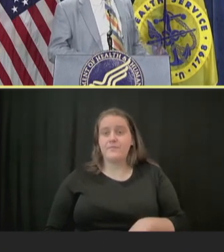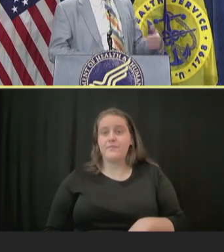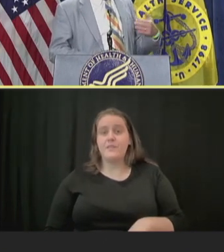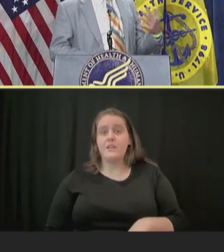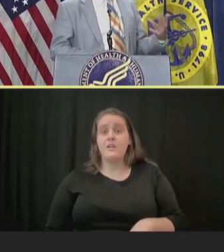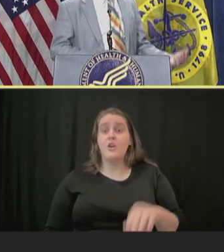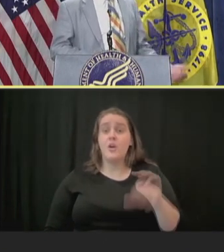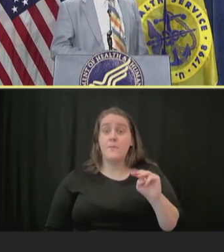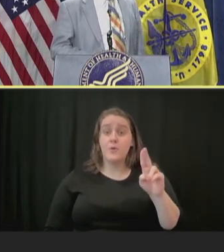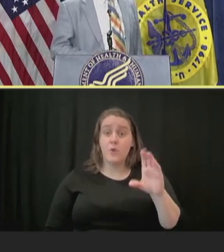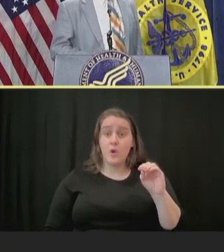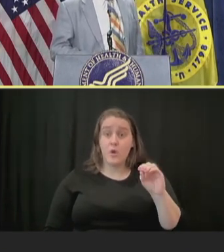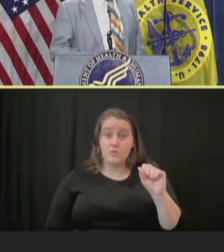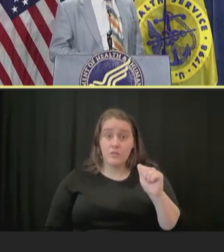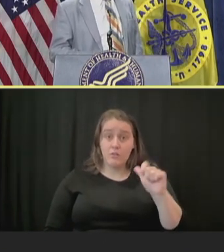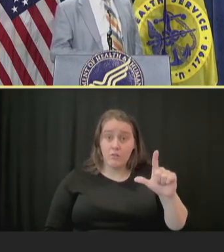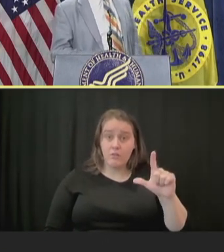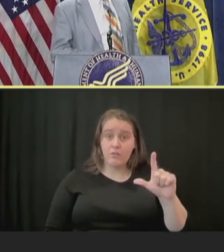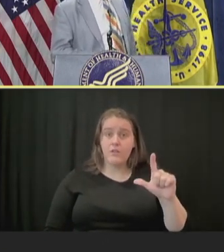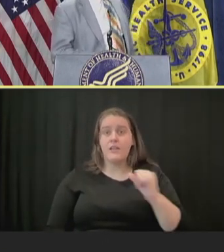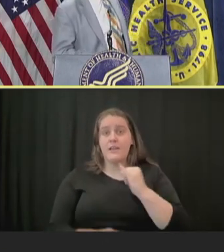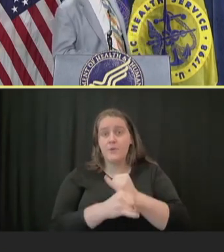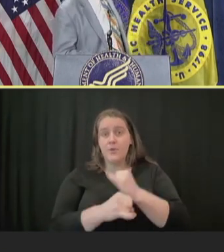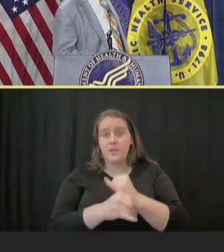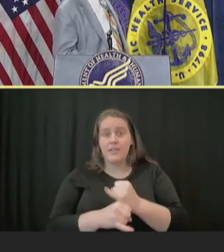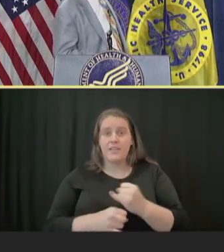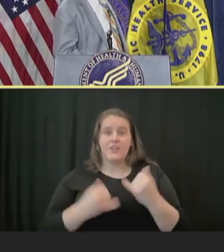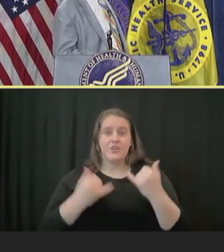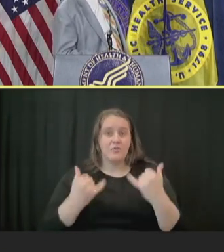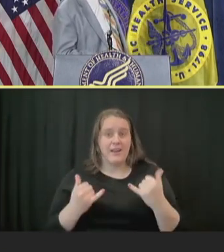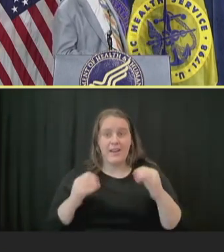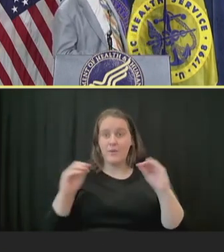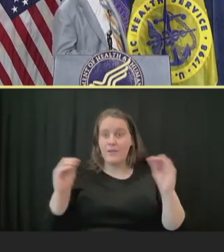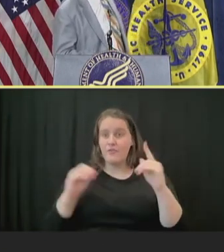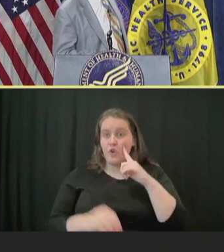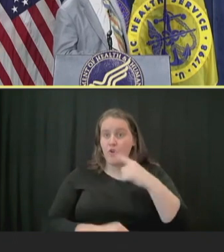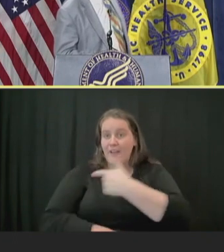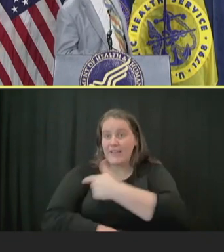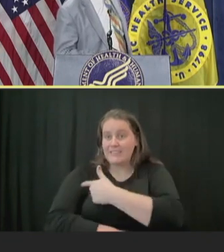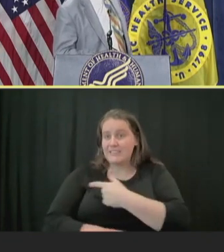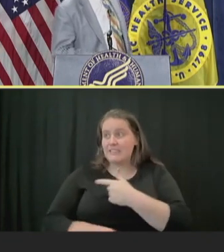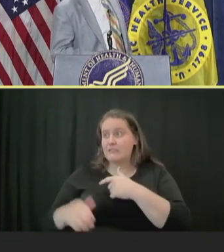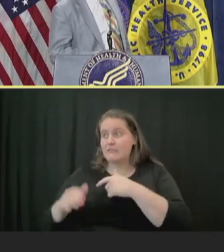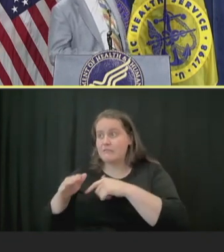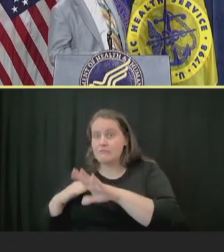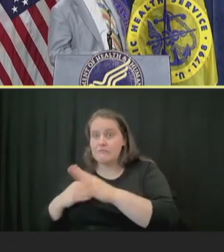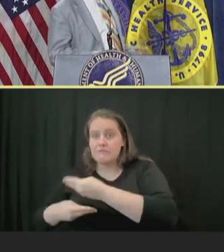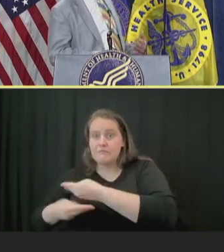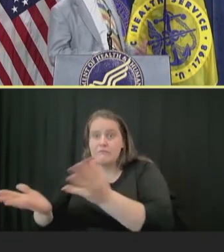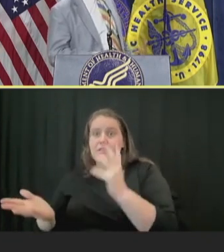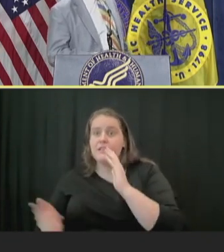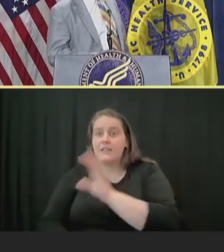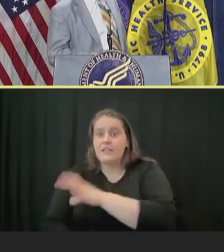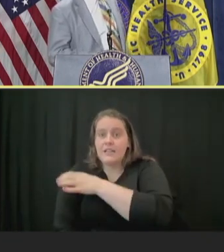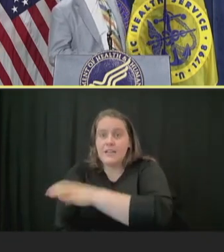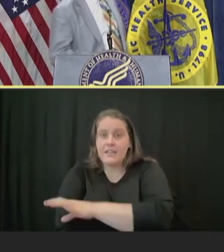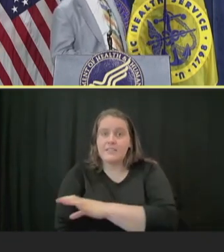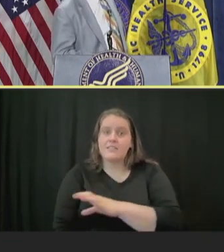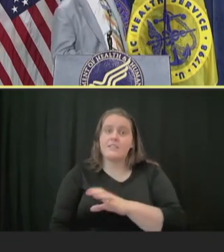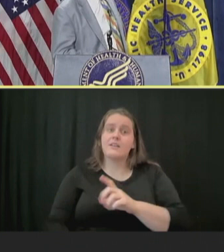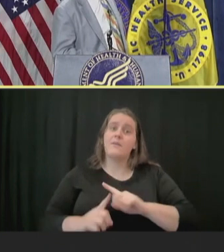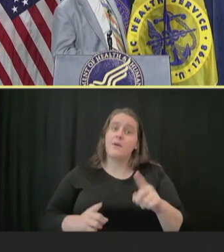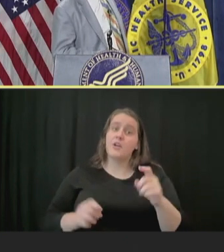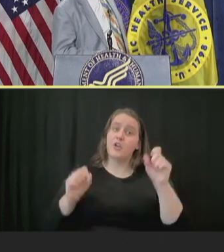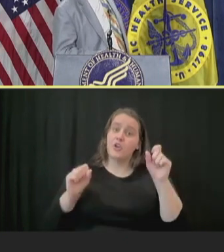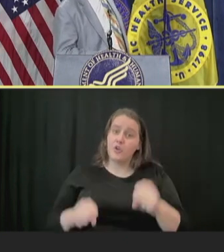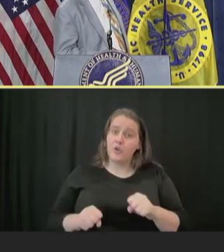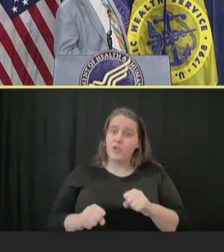we don't have vaccines now going into the clinic yet at least, could prevent infection. And perhaps